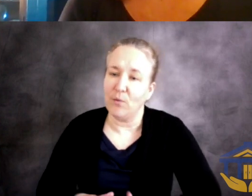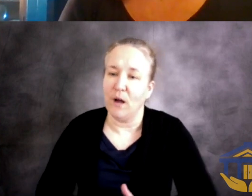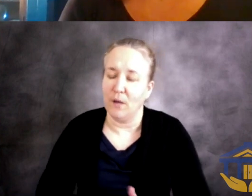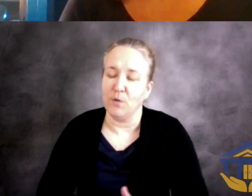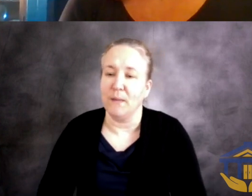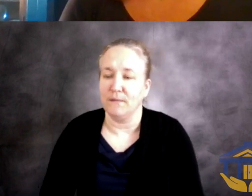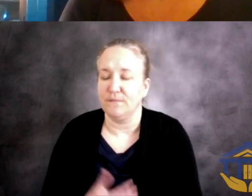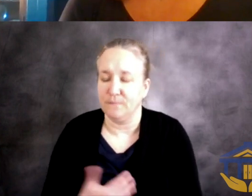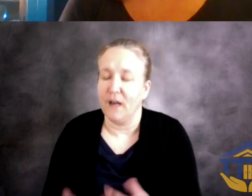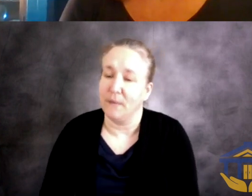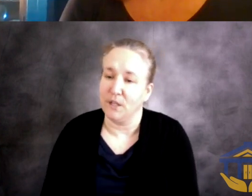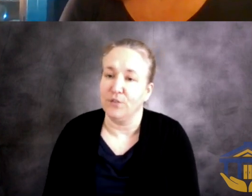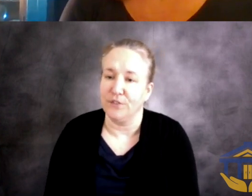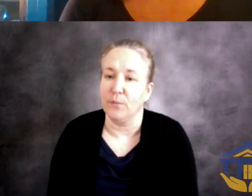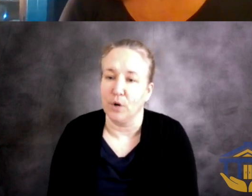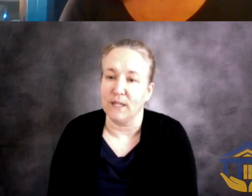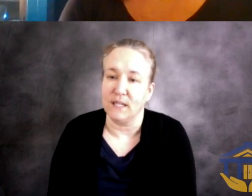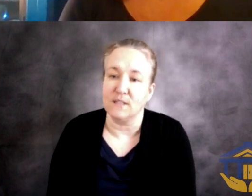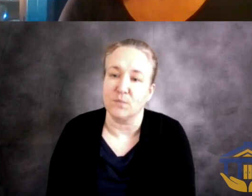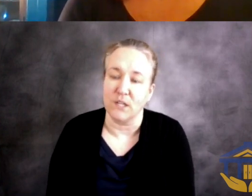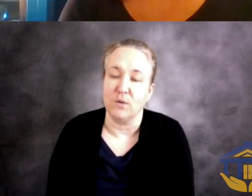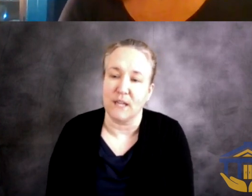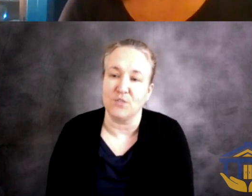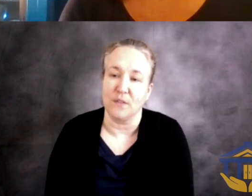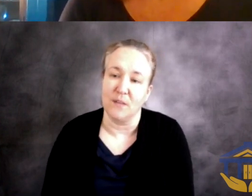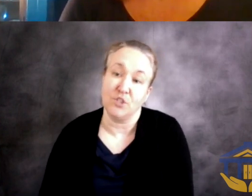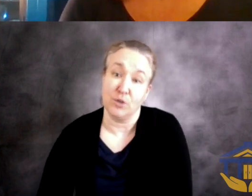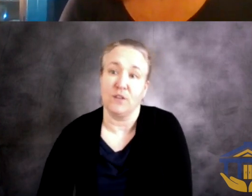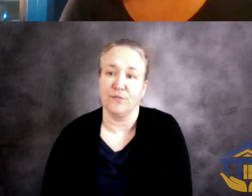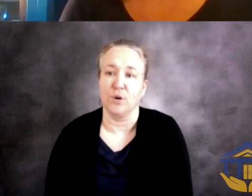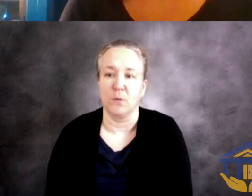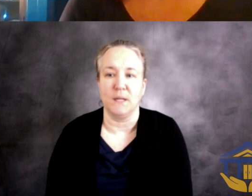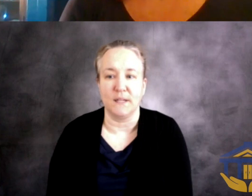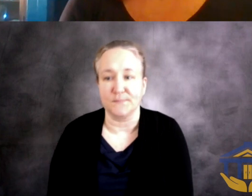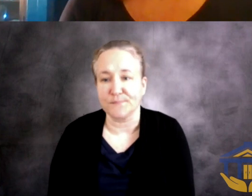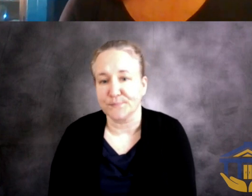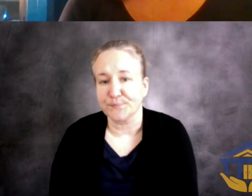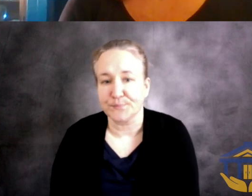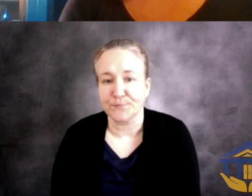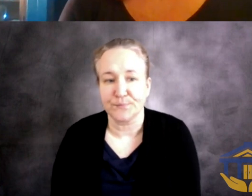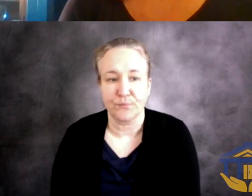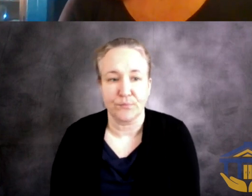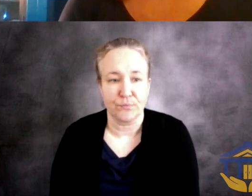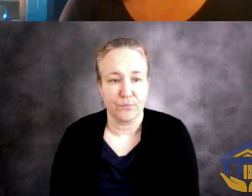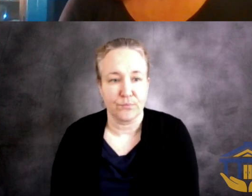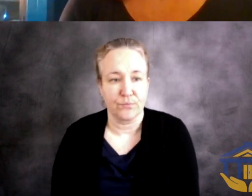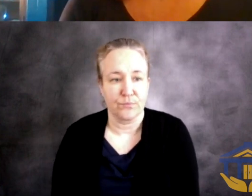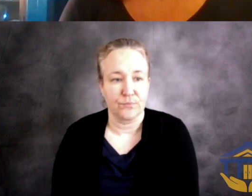you make... help make you feel more at ease when you engage with them during the formal meeting.